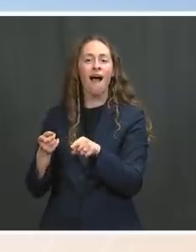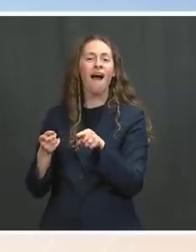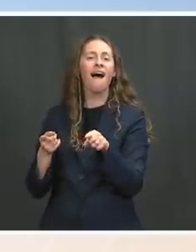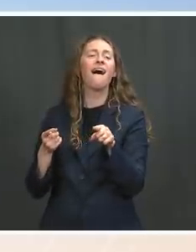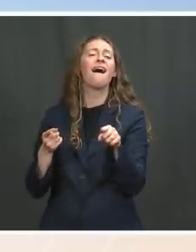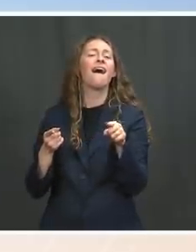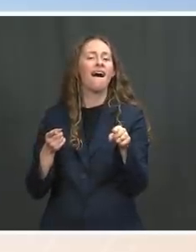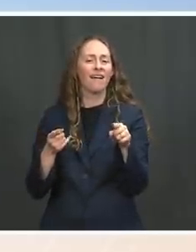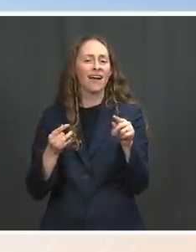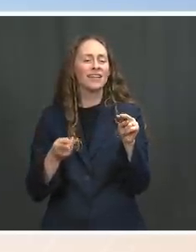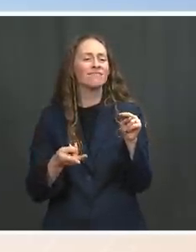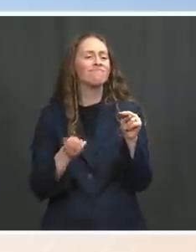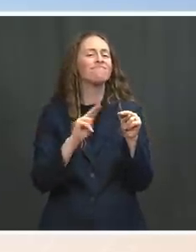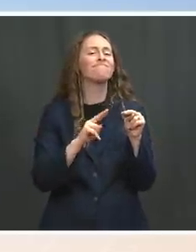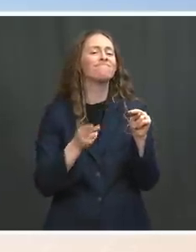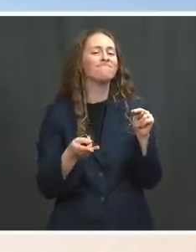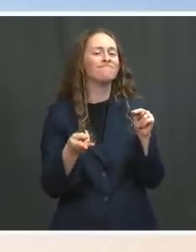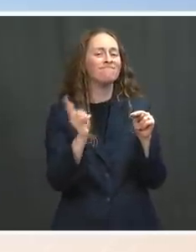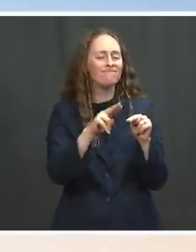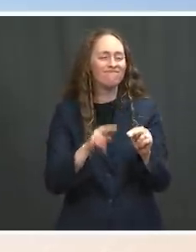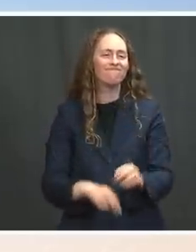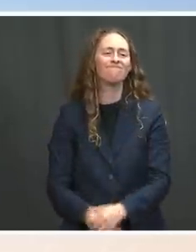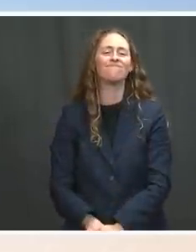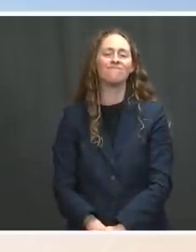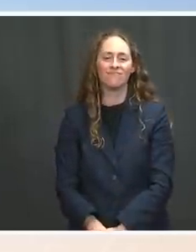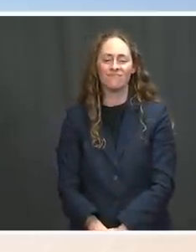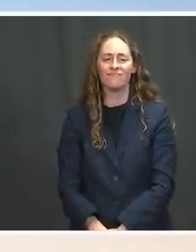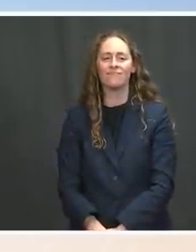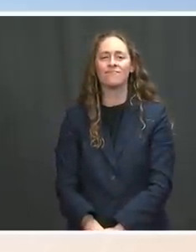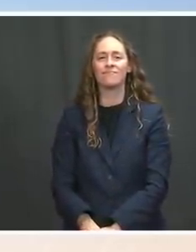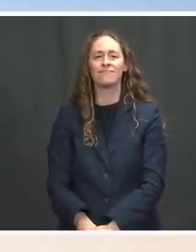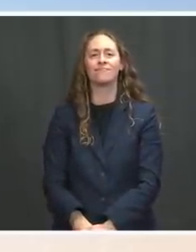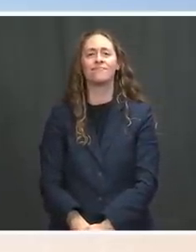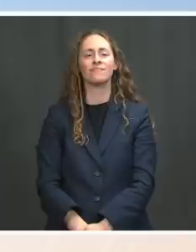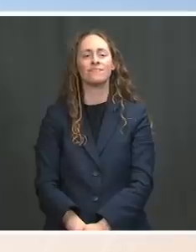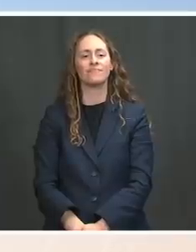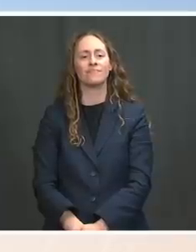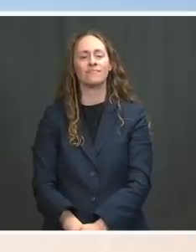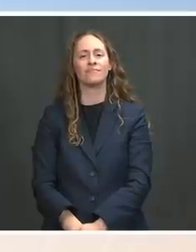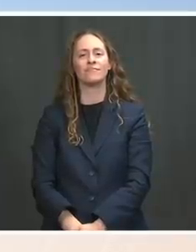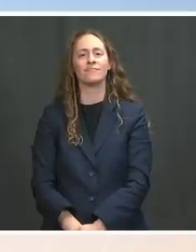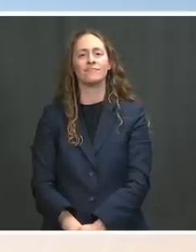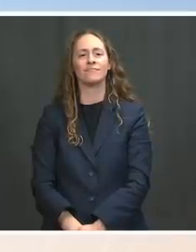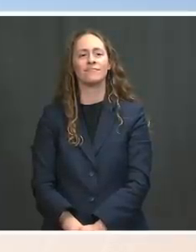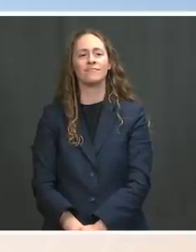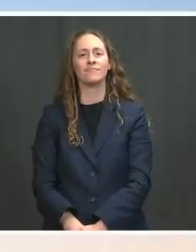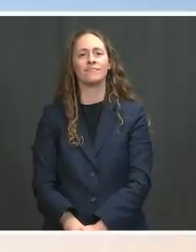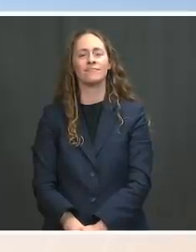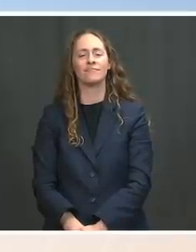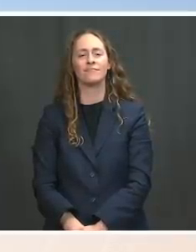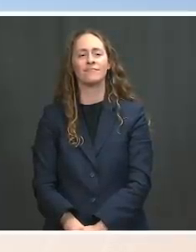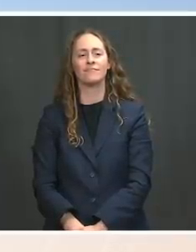and, as a result, there are more -- and this is the -- and that is an impact of the semiconductor chip shortage. Right?